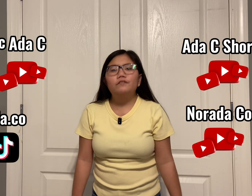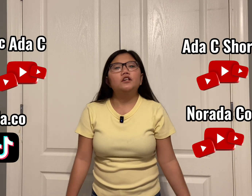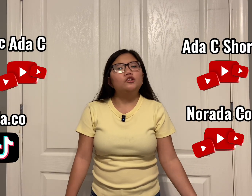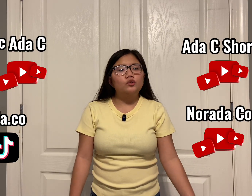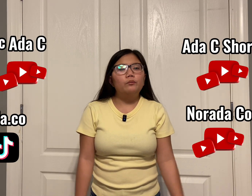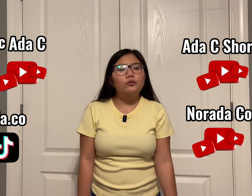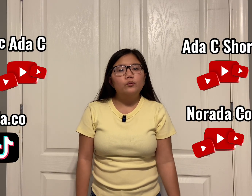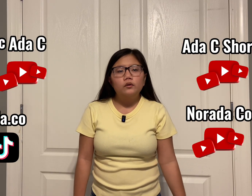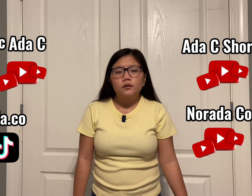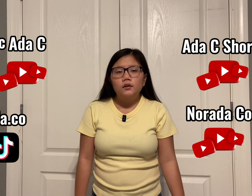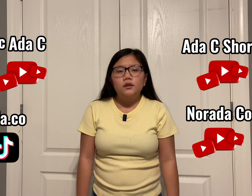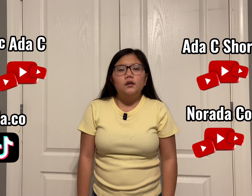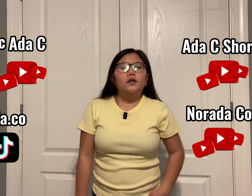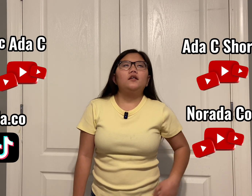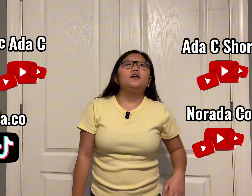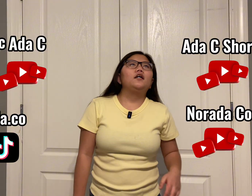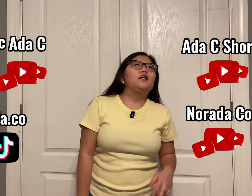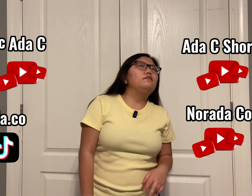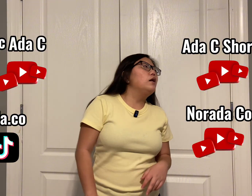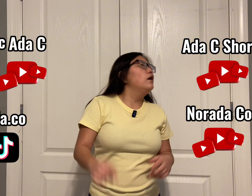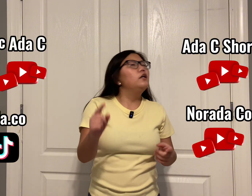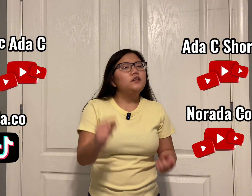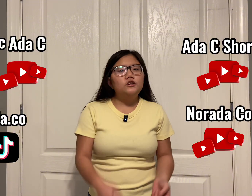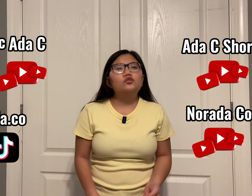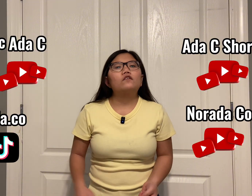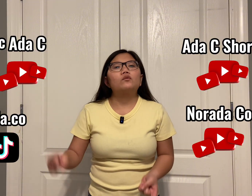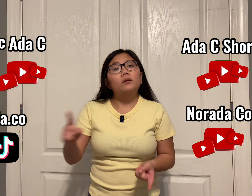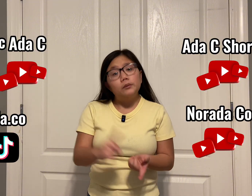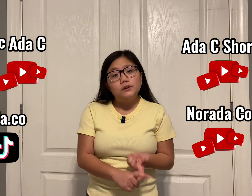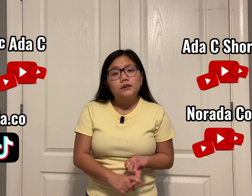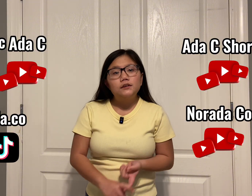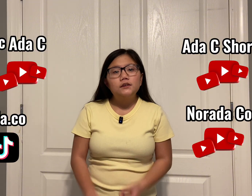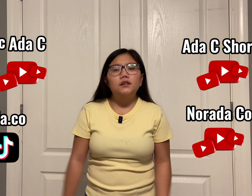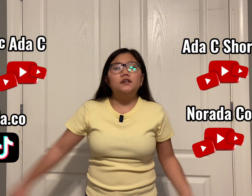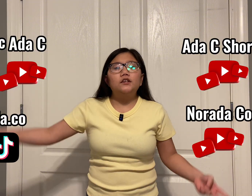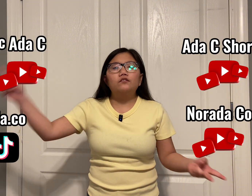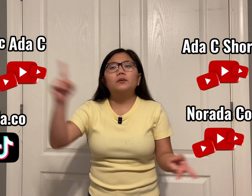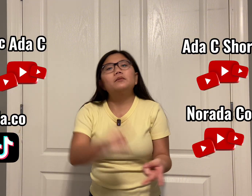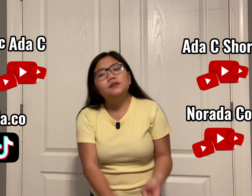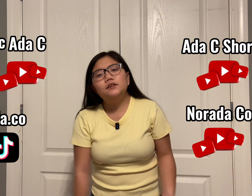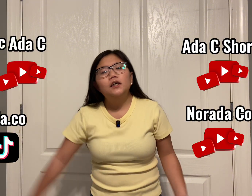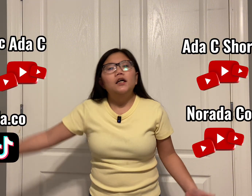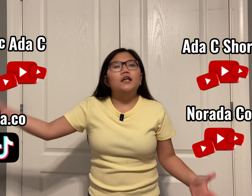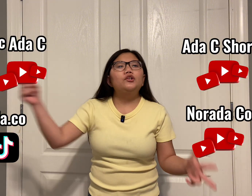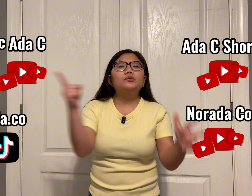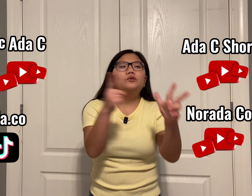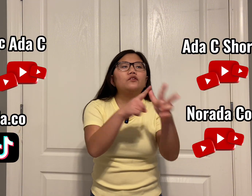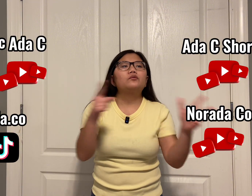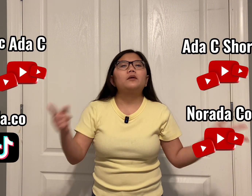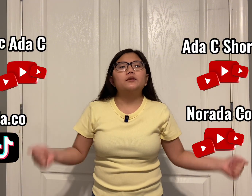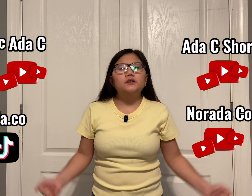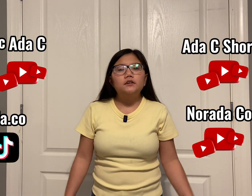I have an Instagram too and then I have a Instagram for my business. A TikTok for my business and a YouTube channel for my business.